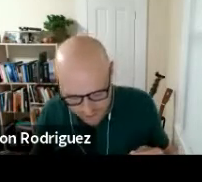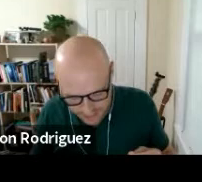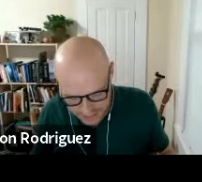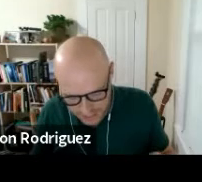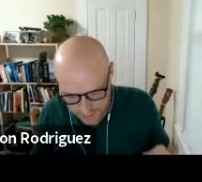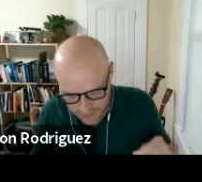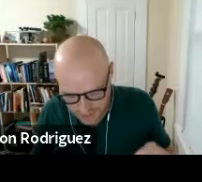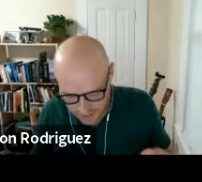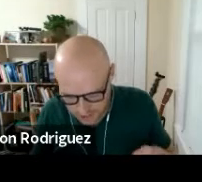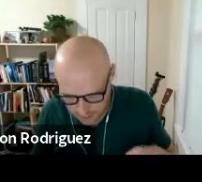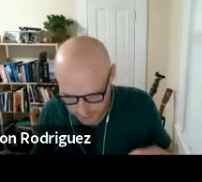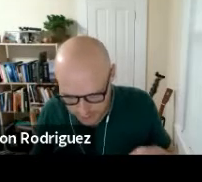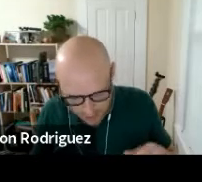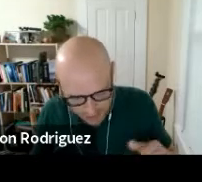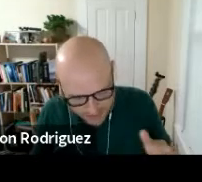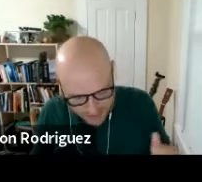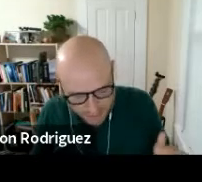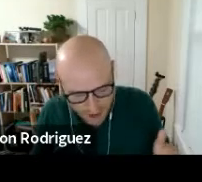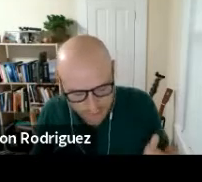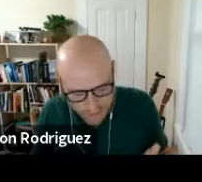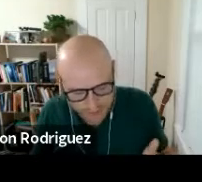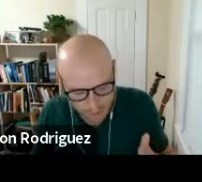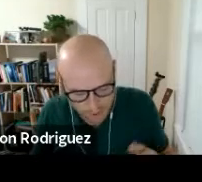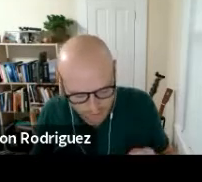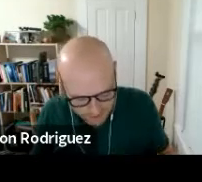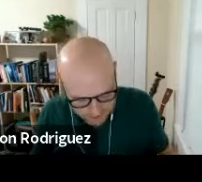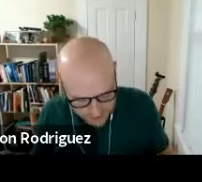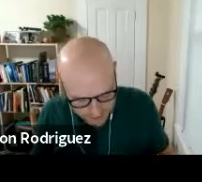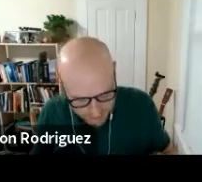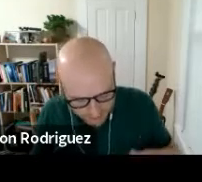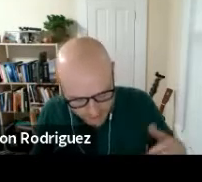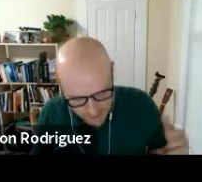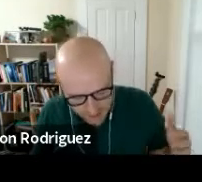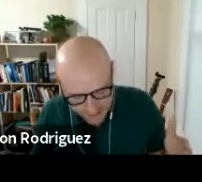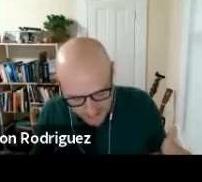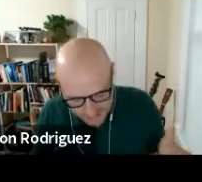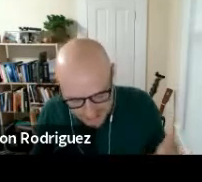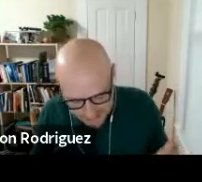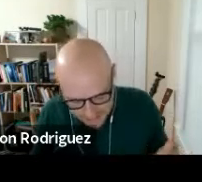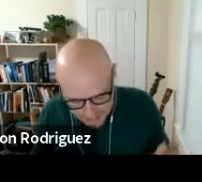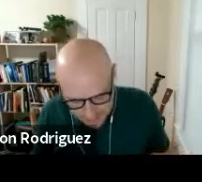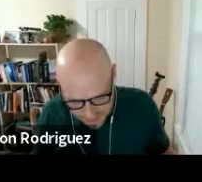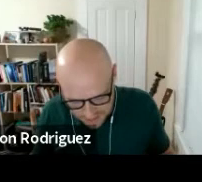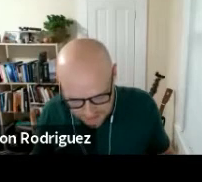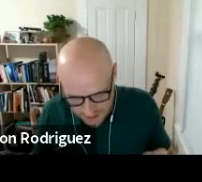continuously touching the play button in the bottom left corner of the screen. The second scene depicts the